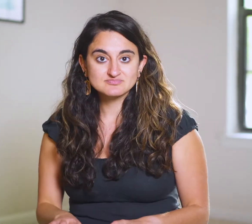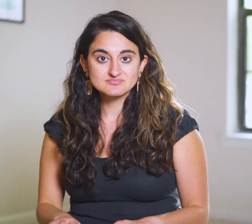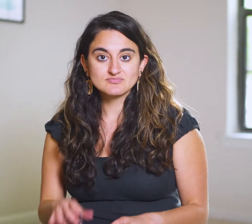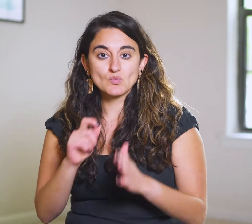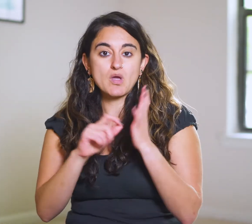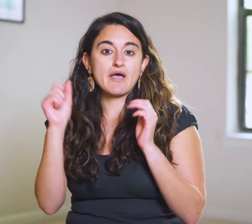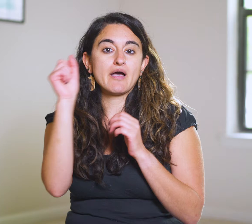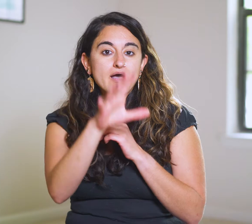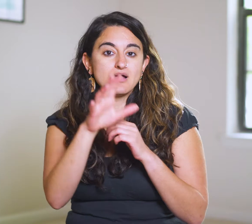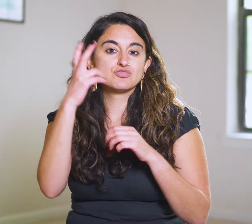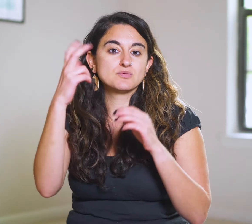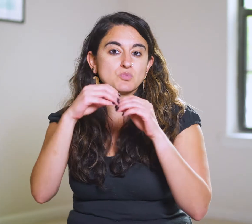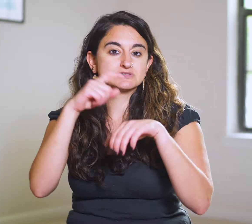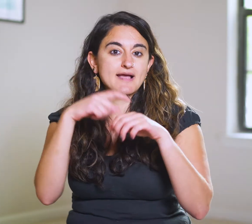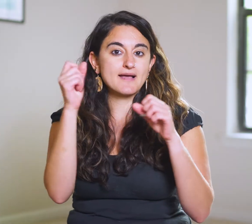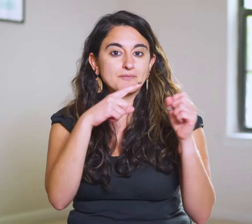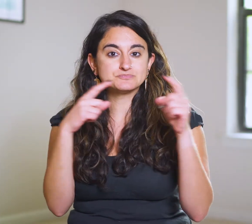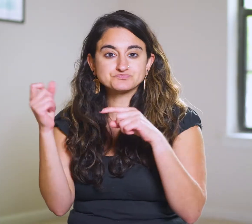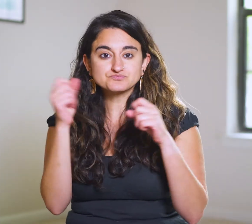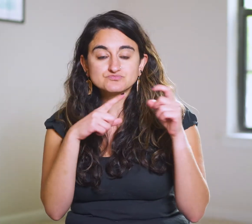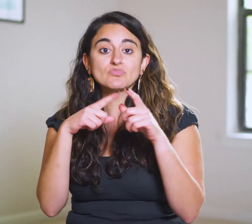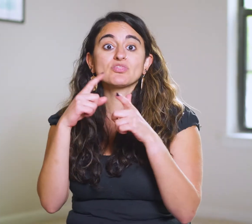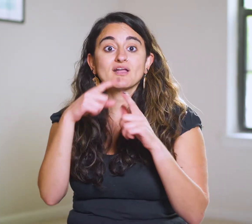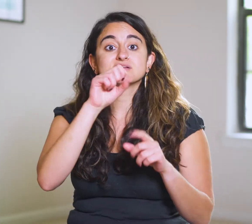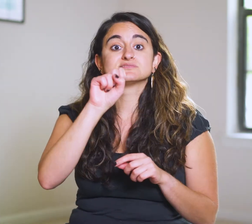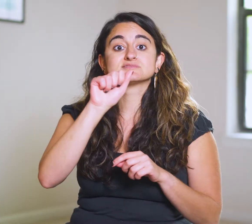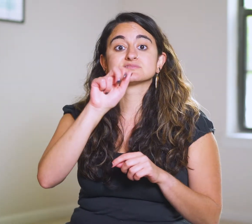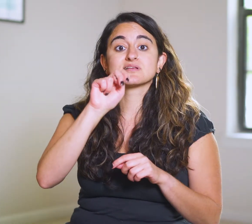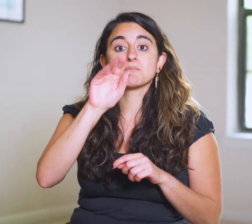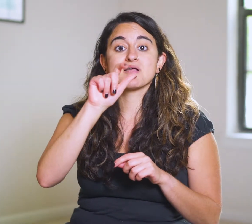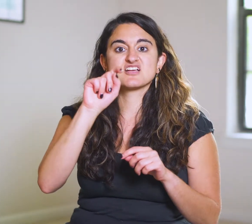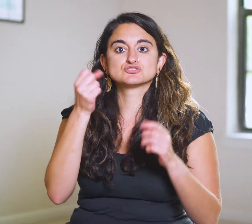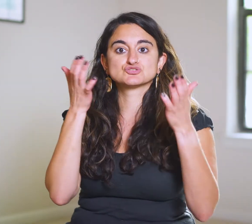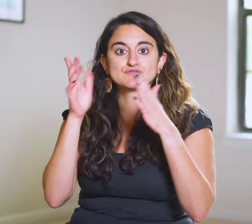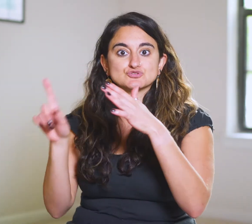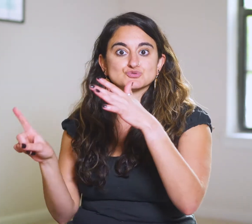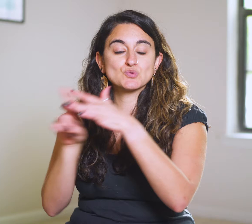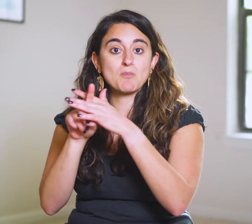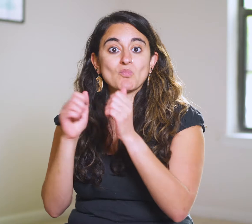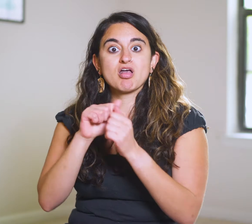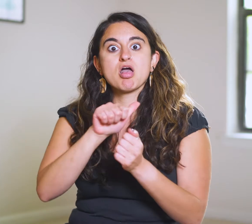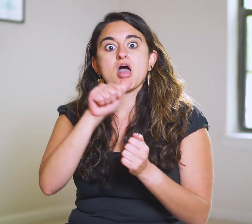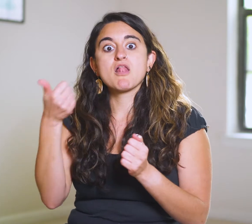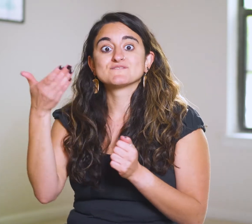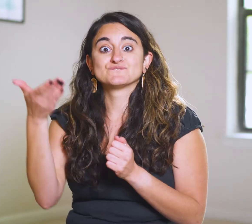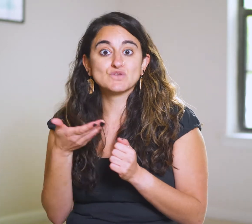They write back three more times, then Sanballat’s servant shows up with another invitation